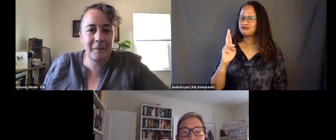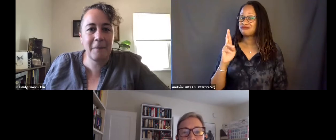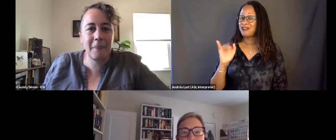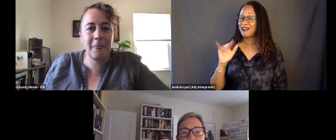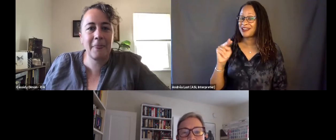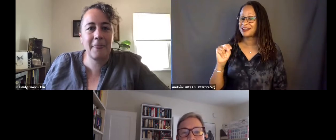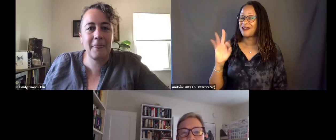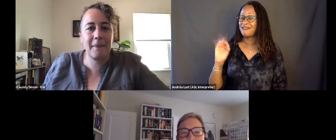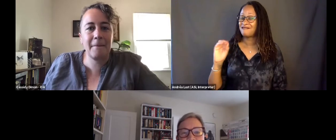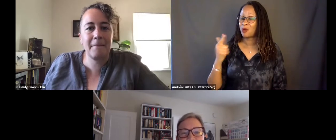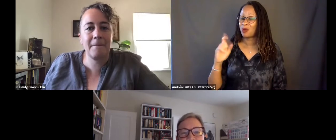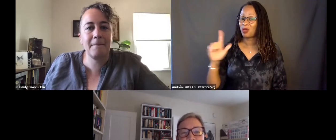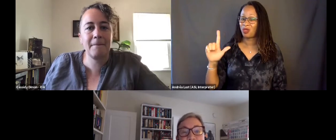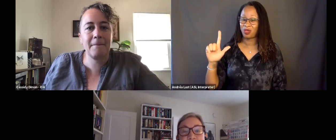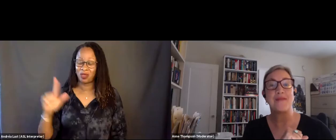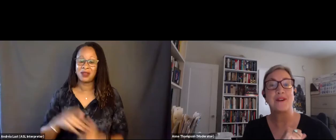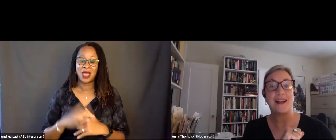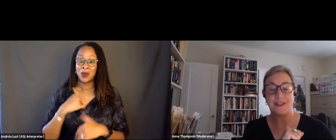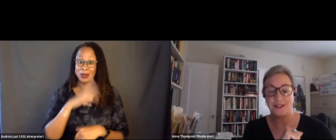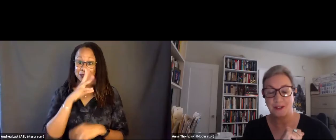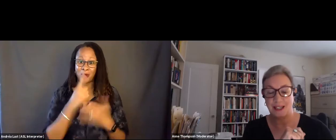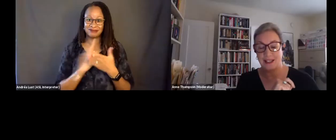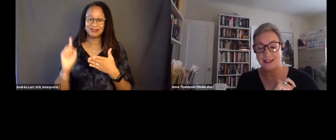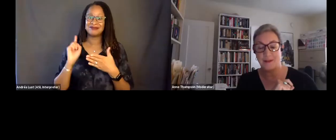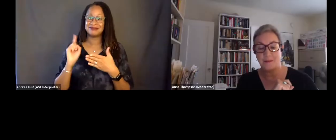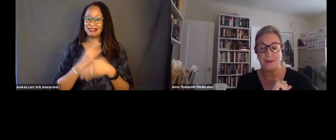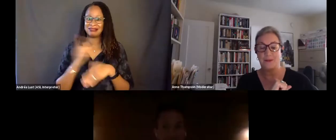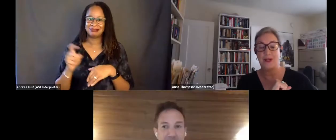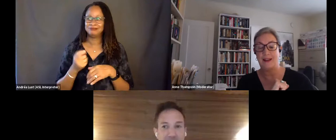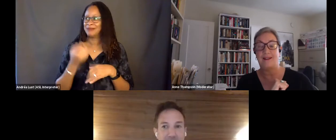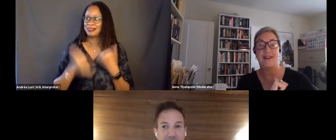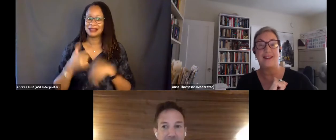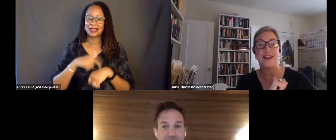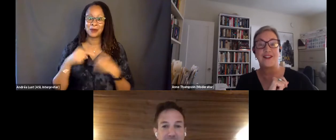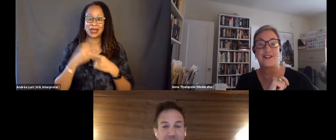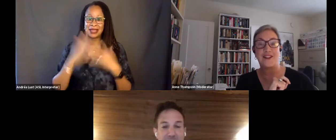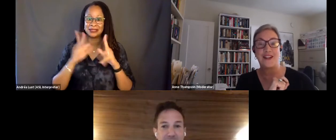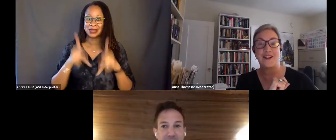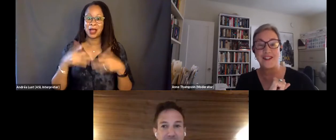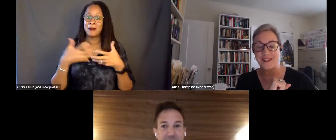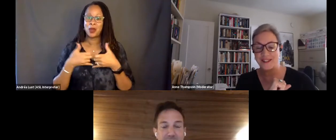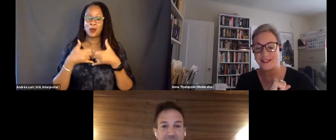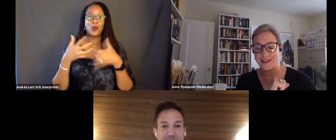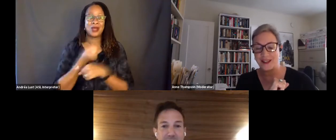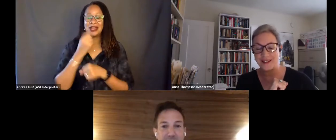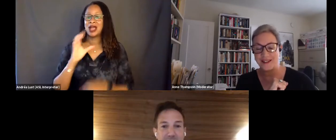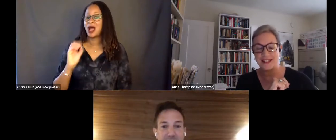We spoke last time around, when he ended up winning the Oscar for "Icarus" in 2008,